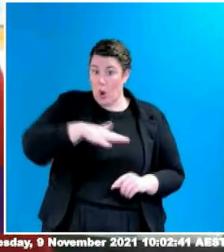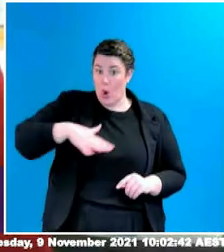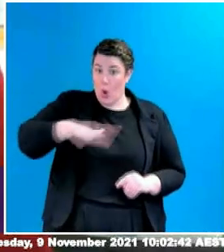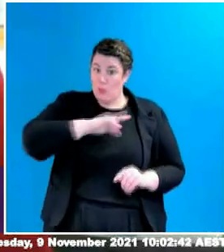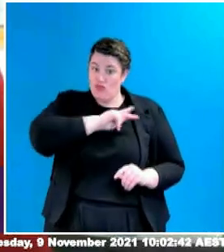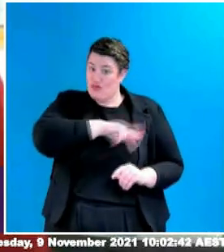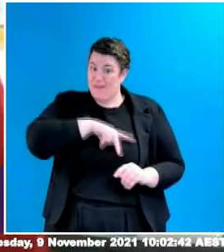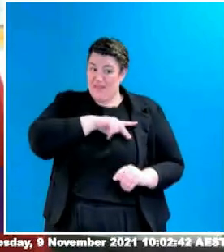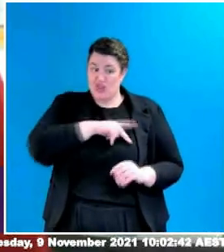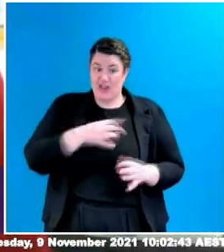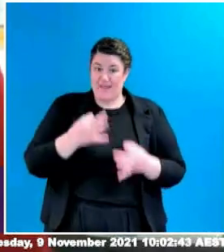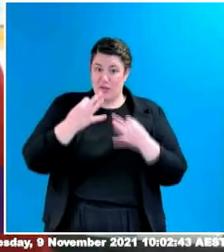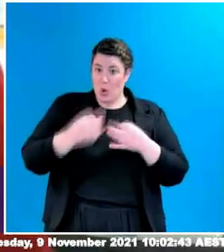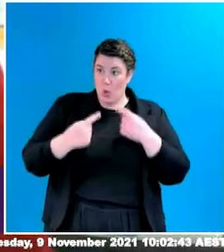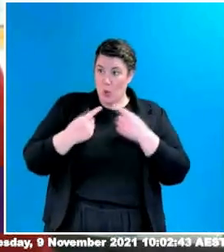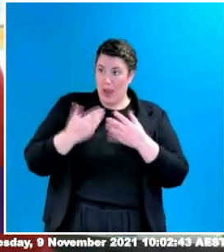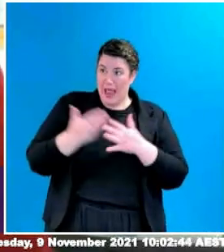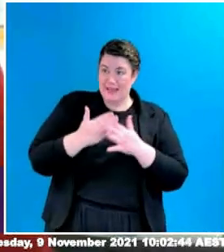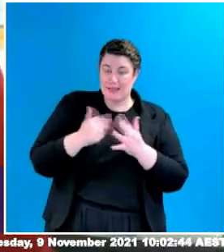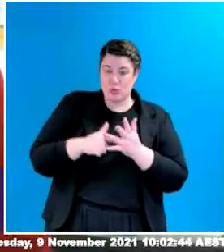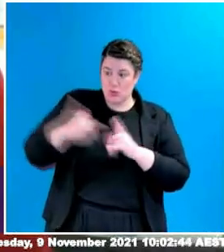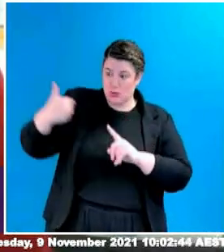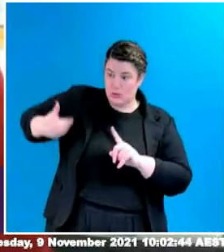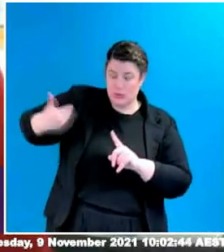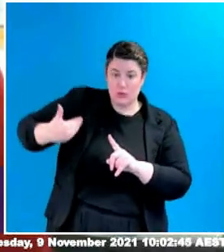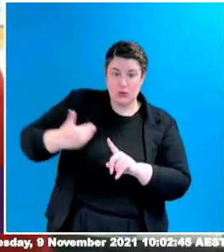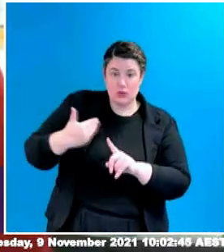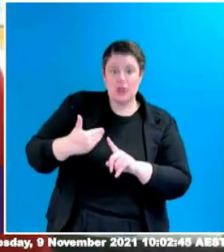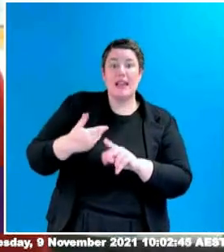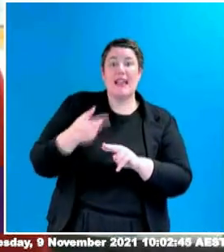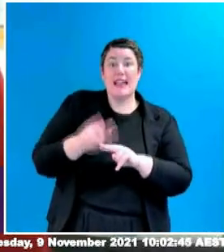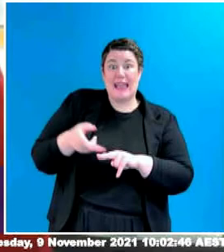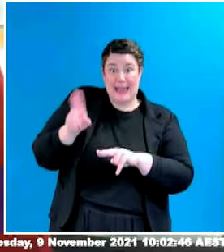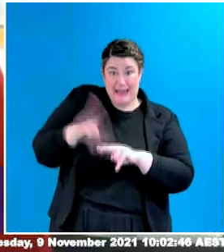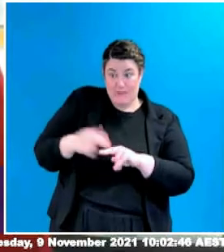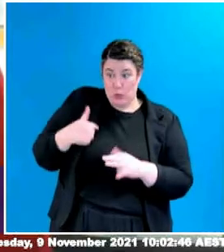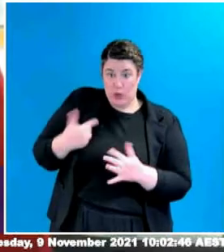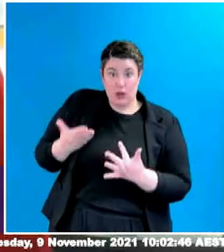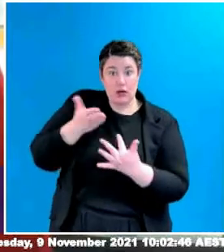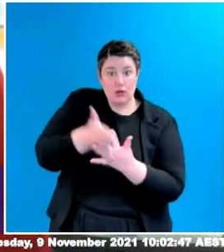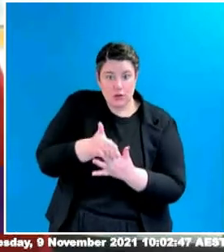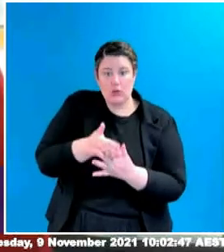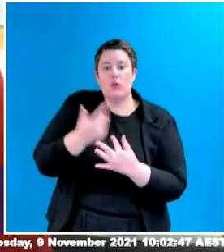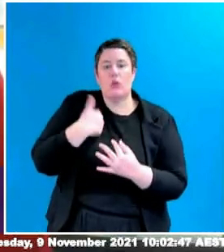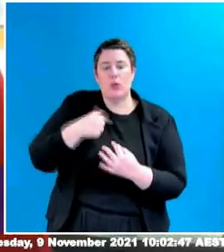to that jurisprudence, so if we intervene, we are able to plug that gap